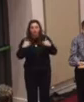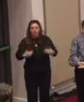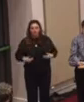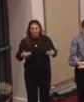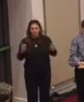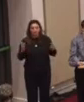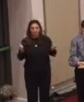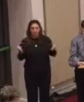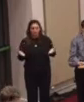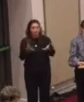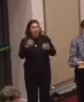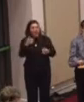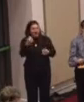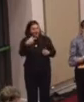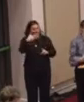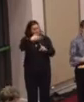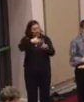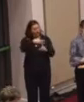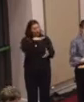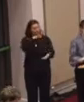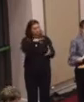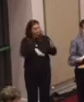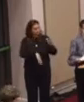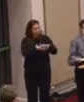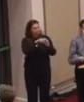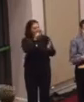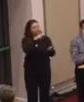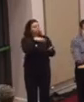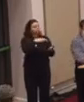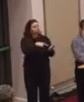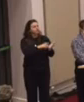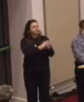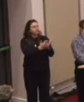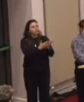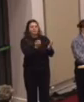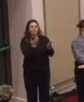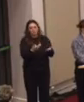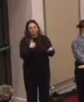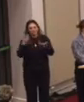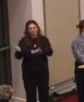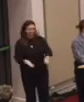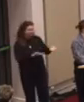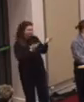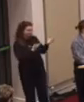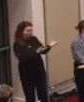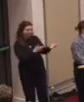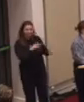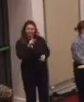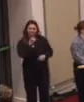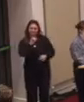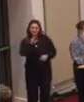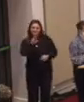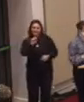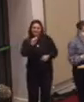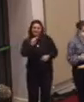Kirstin to come to the podium to share her experience with us. Thanks Kirstin.